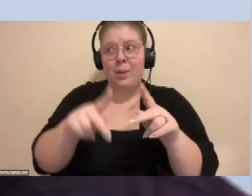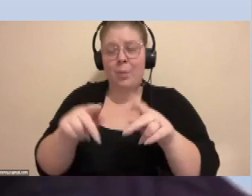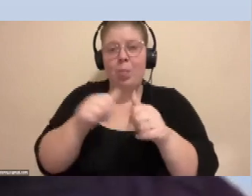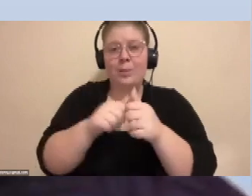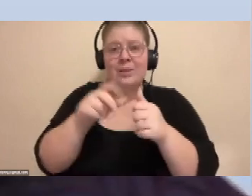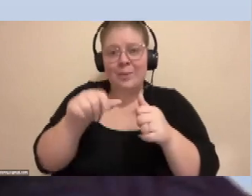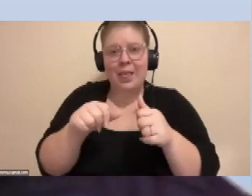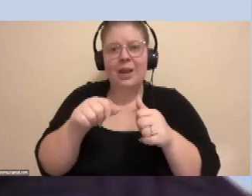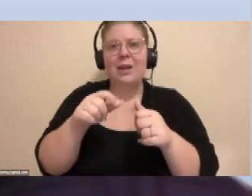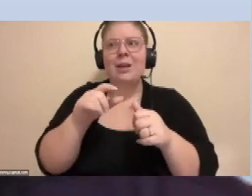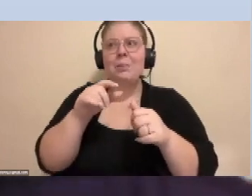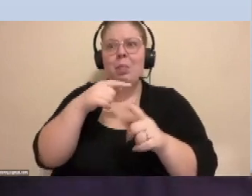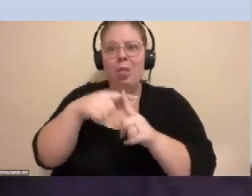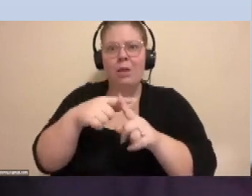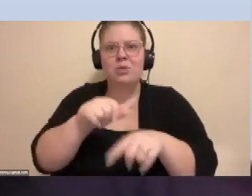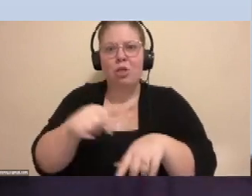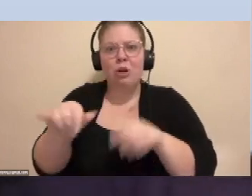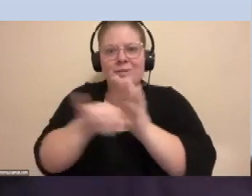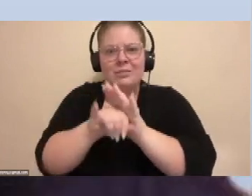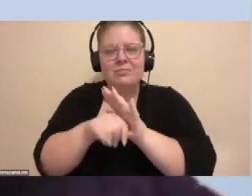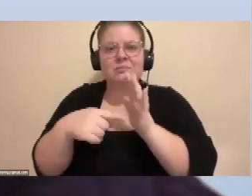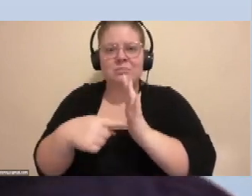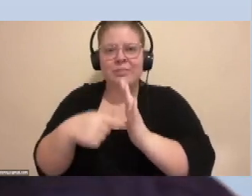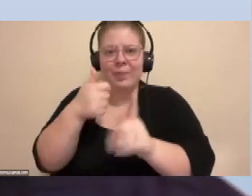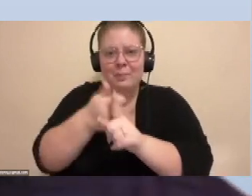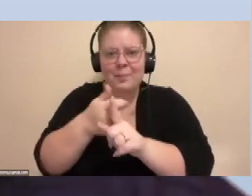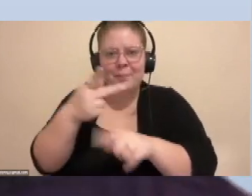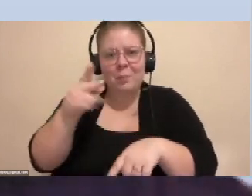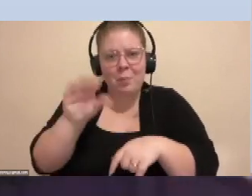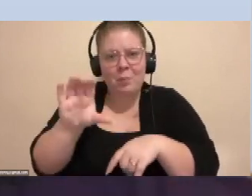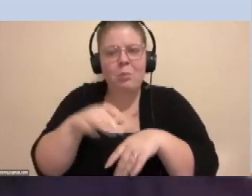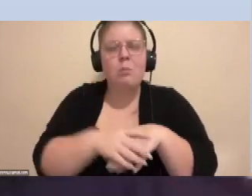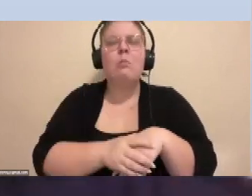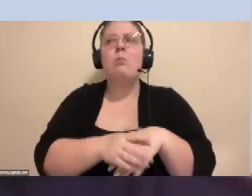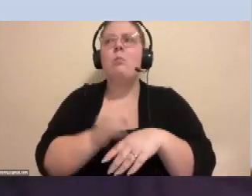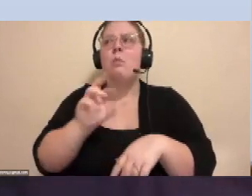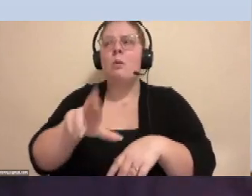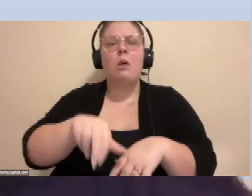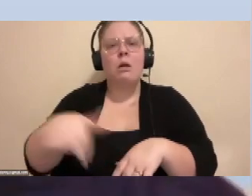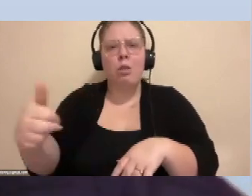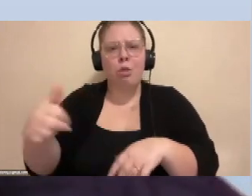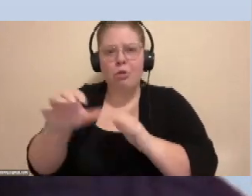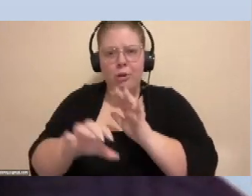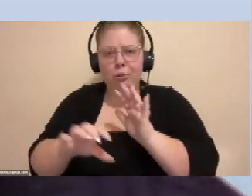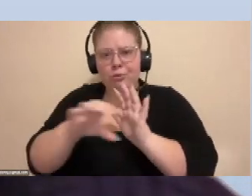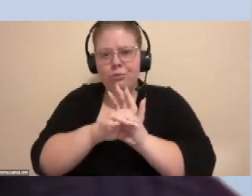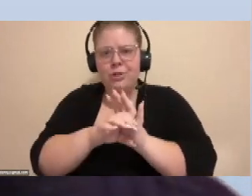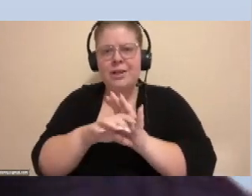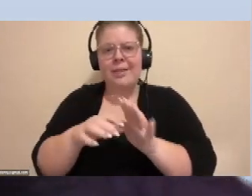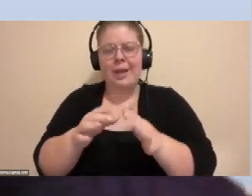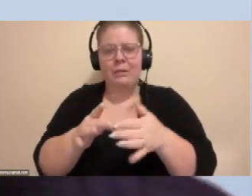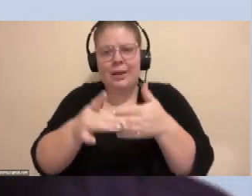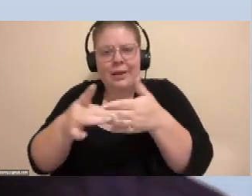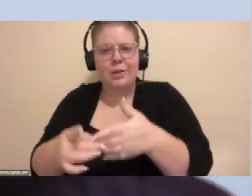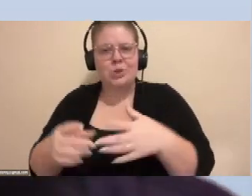color or have other characteristics that evoke barriers to health care.